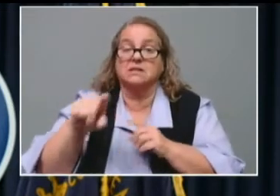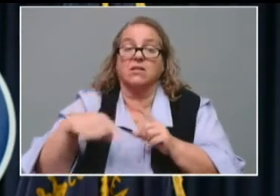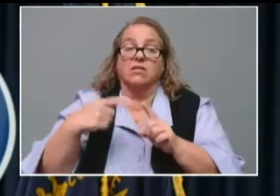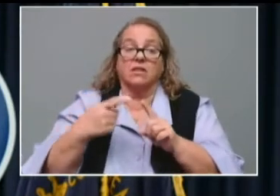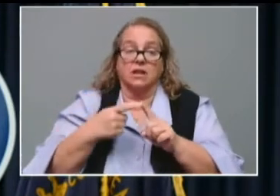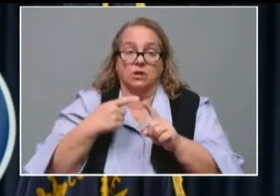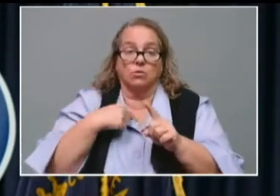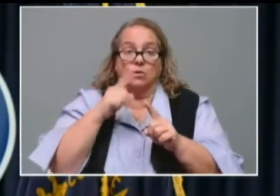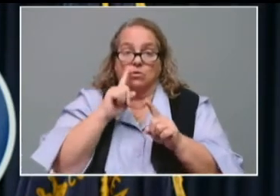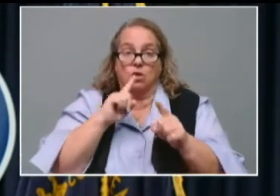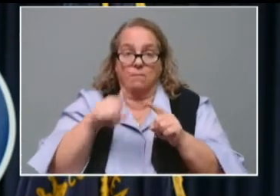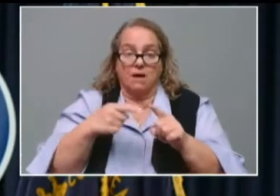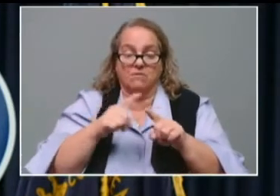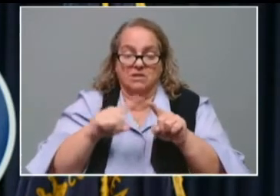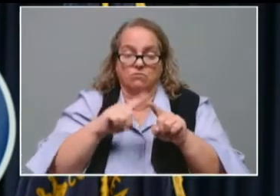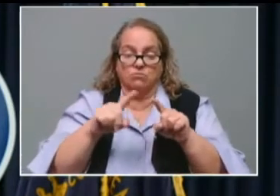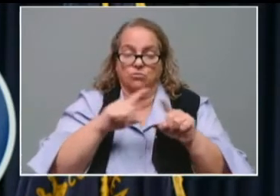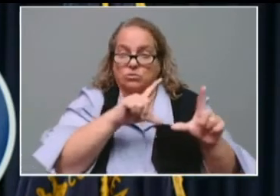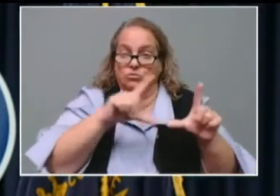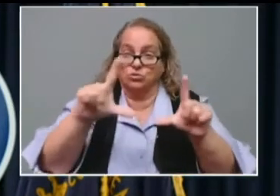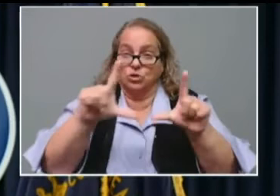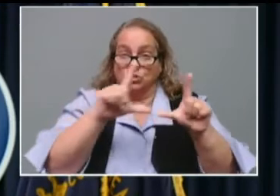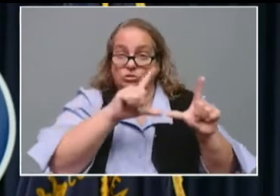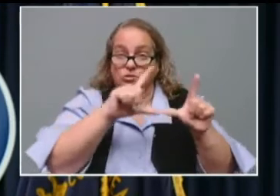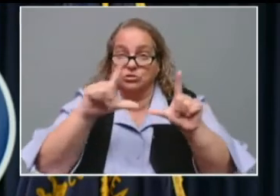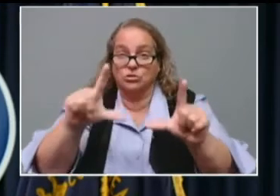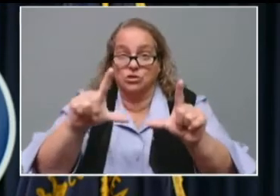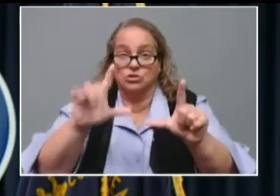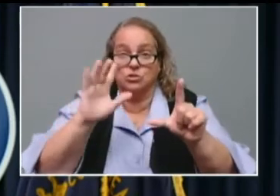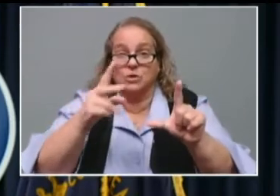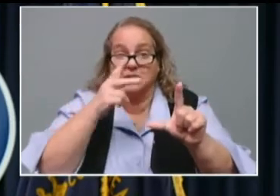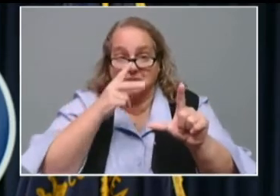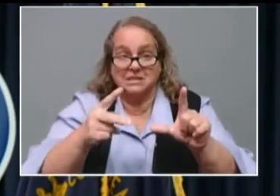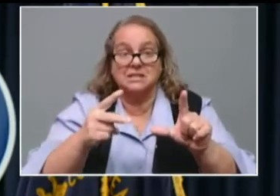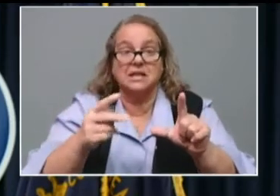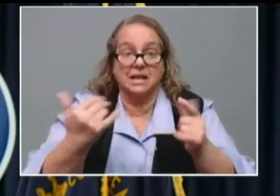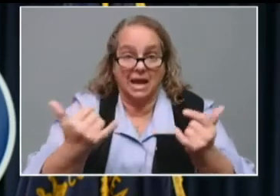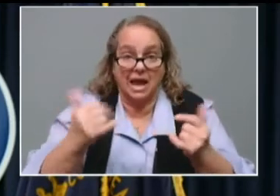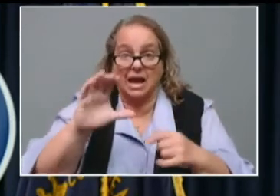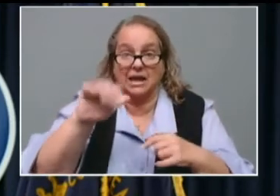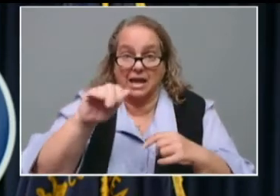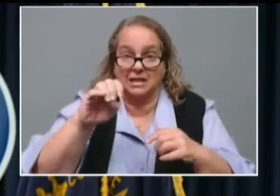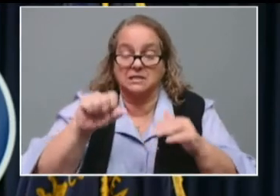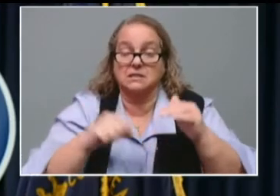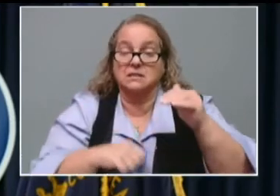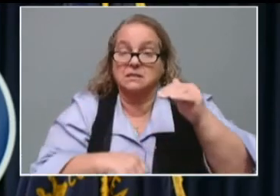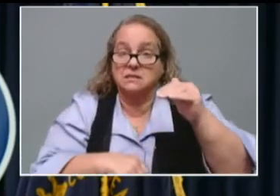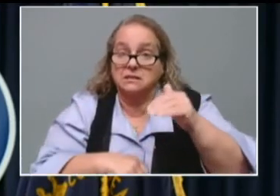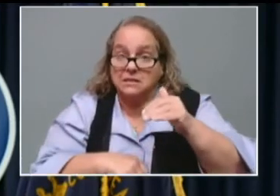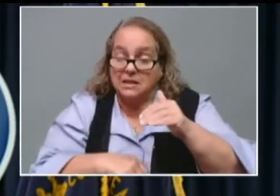you'll see is the decline in cases as is slowing slowing significantly. We